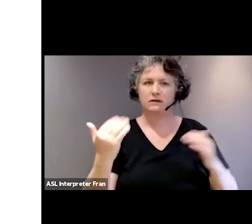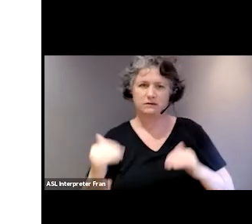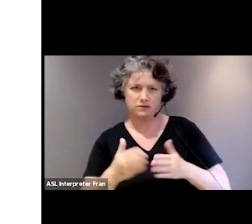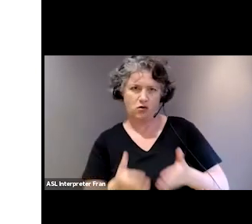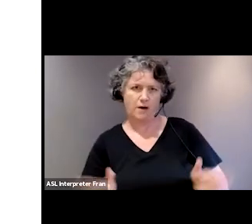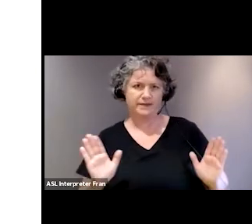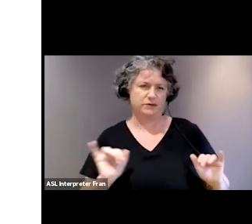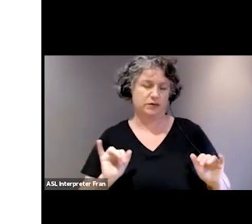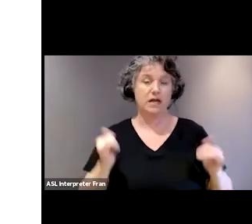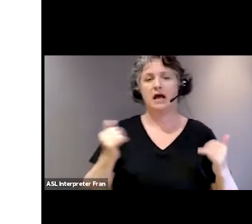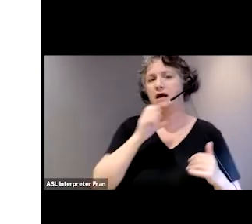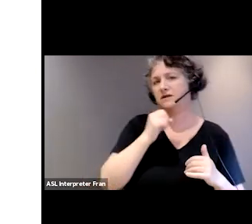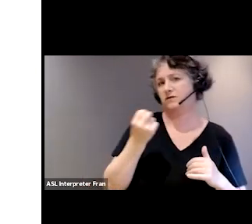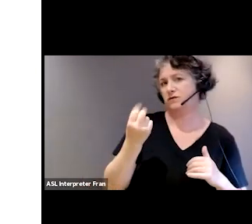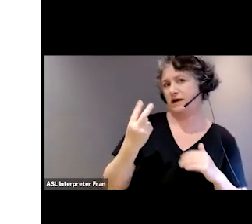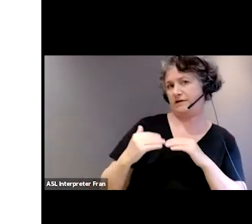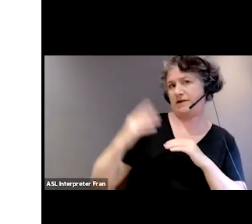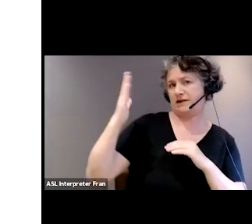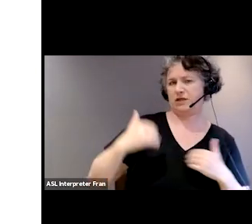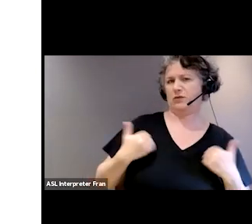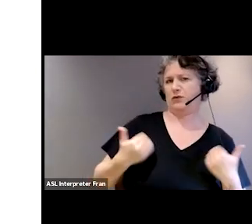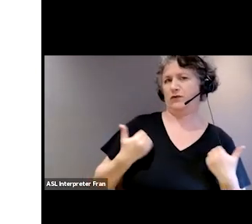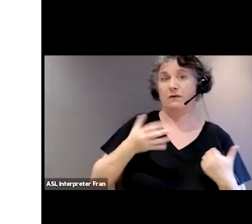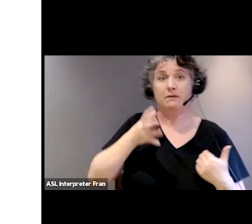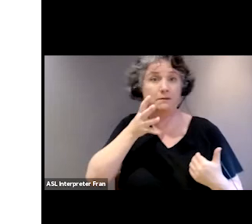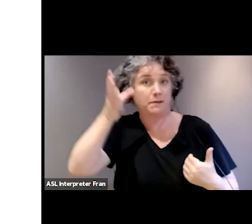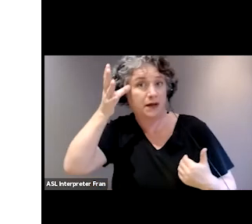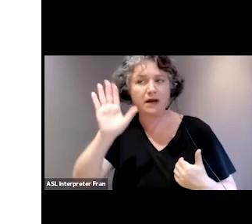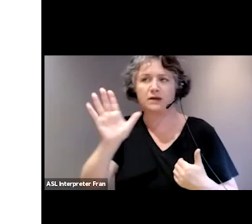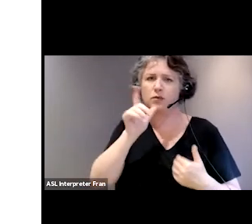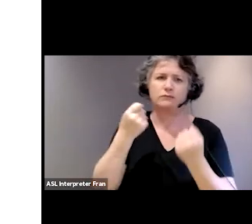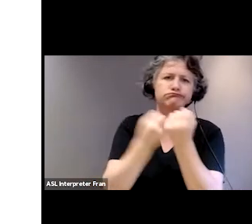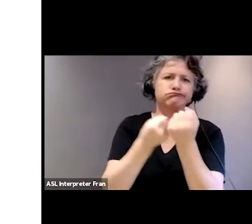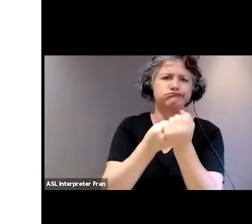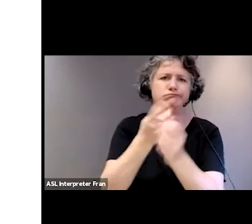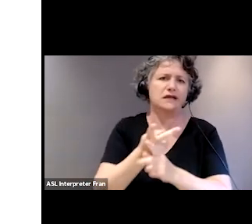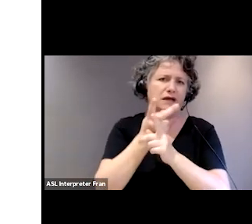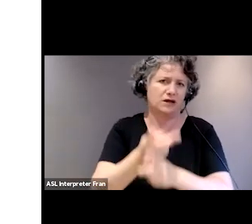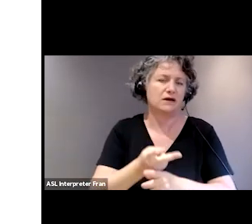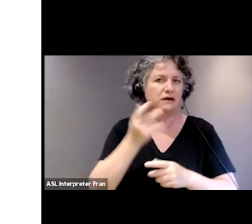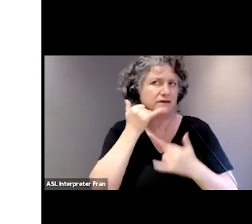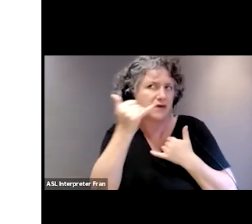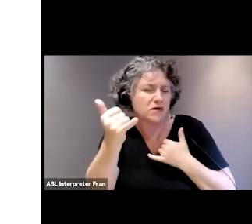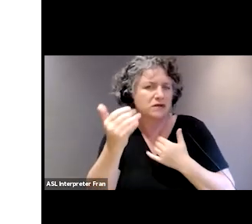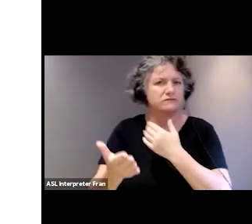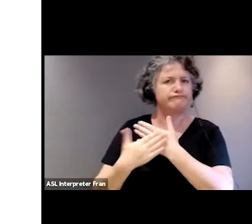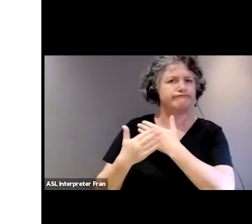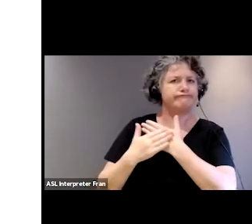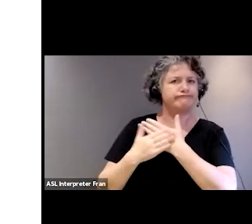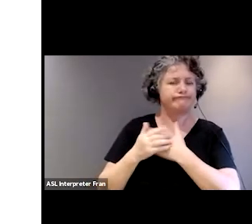shared in our resource sheet, as well as with the slides later that we will send out. The next service is the sick kids COVID